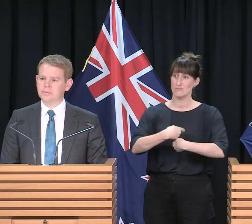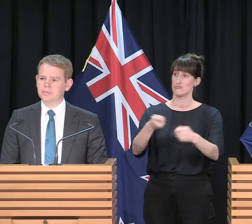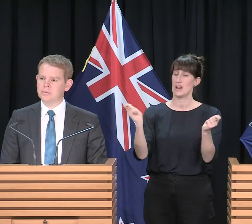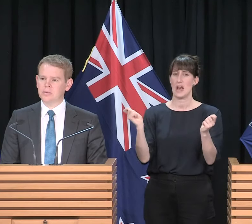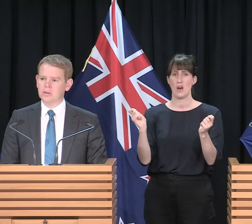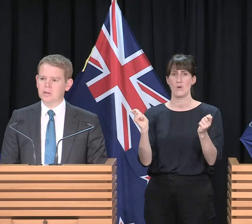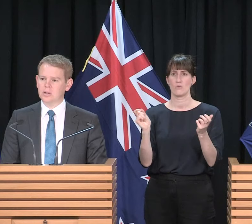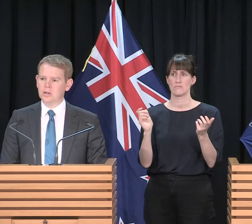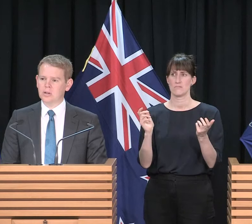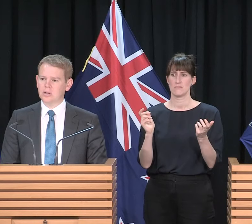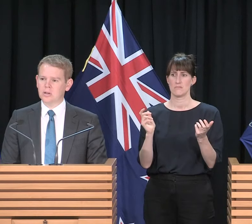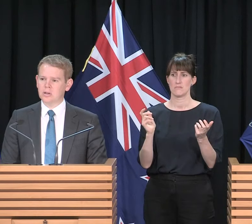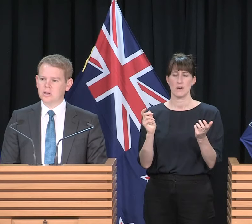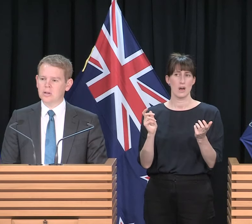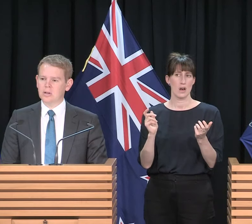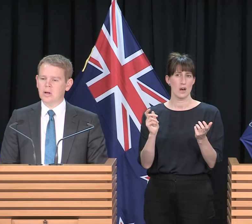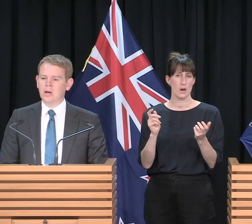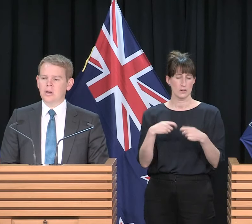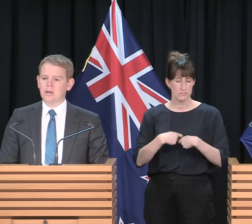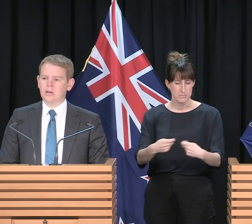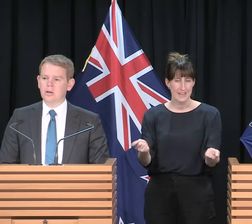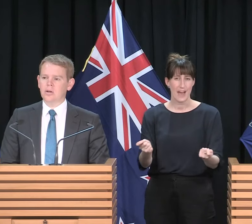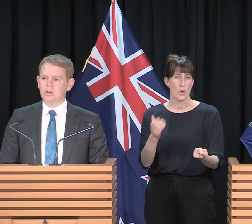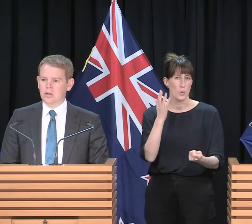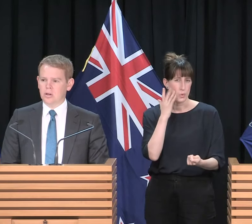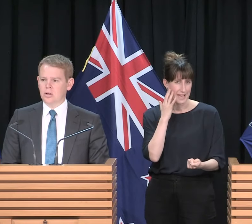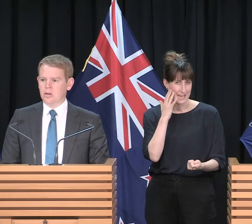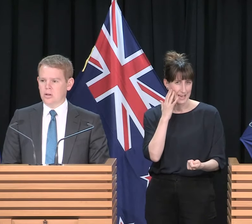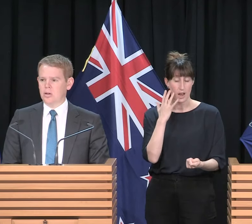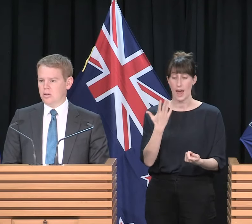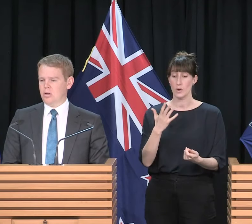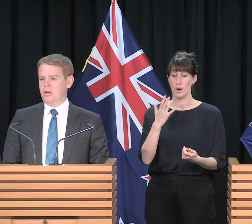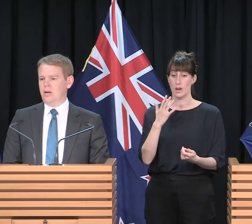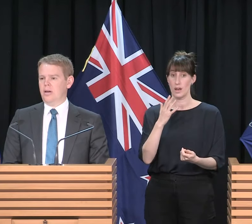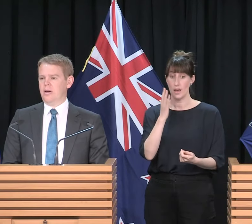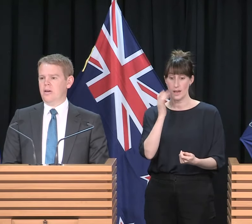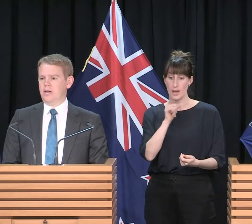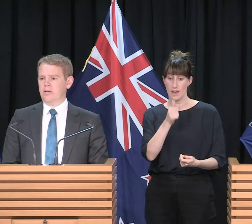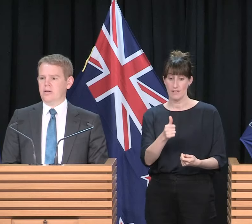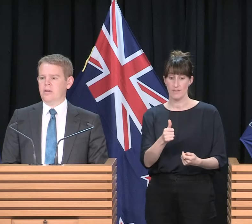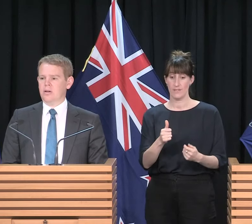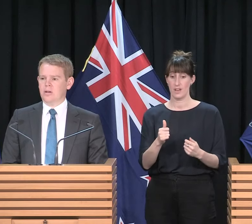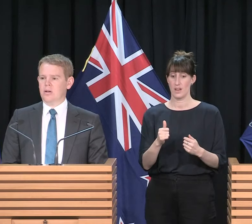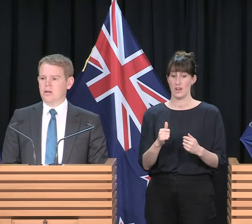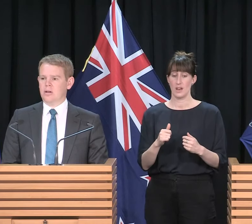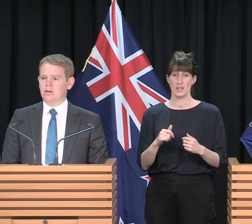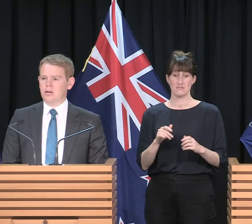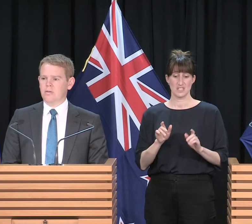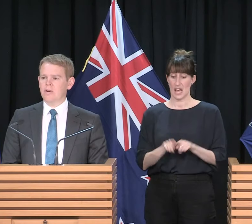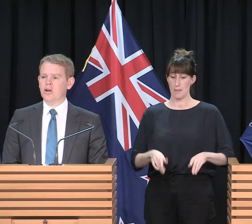tool in the tool box to help spread the risk of... To help reduce the risk of spread